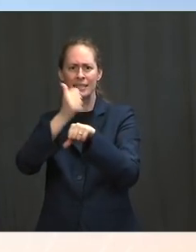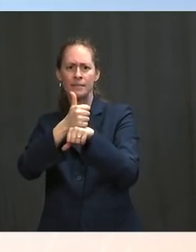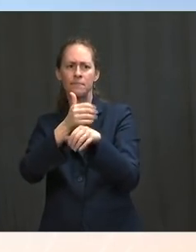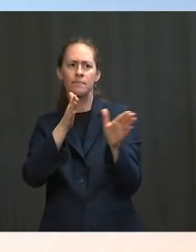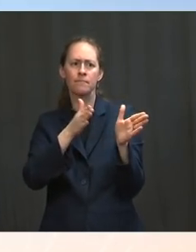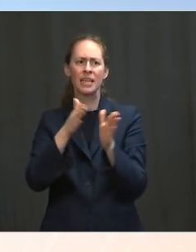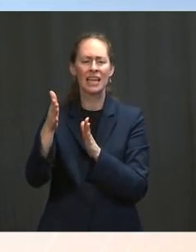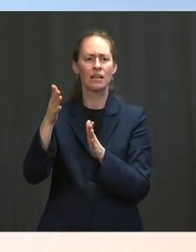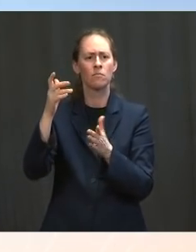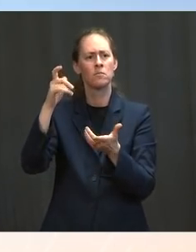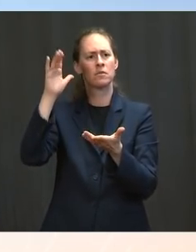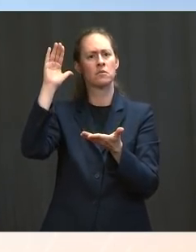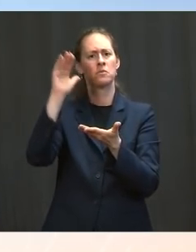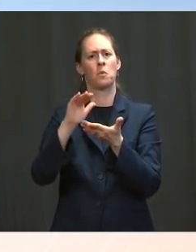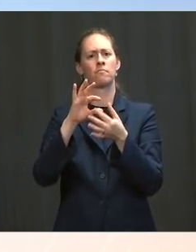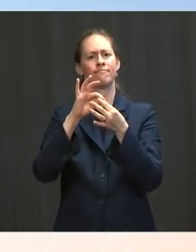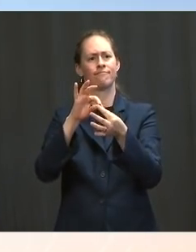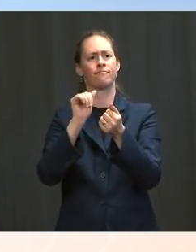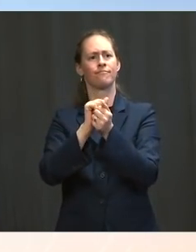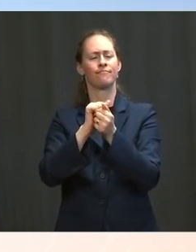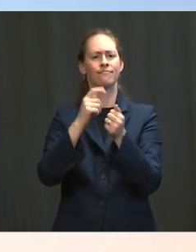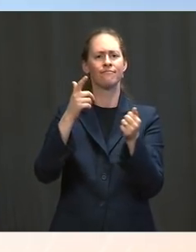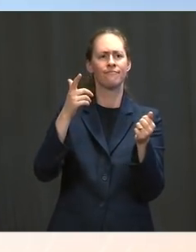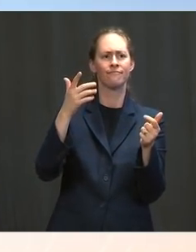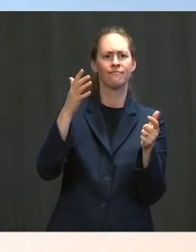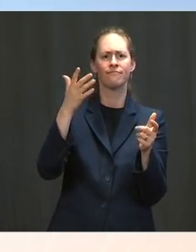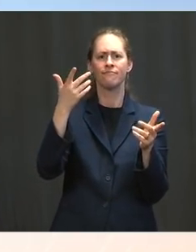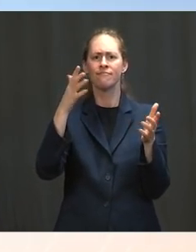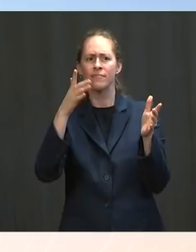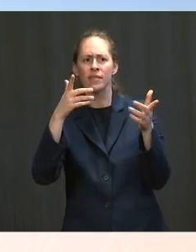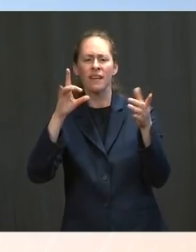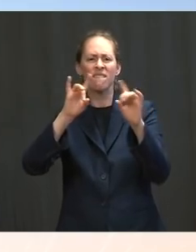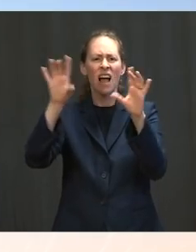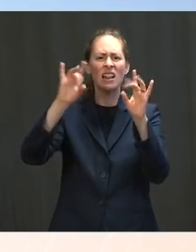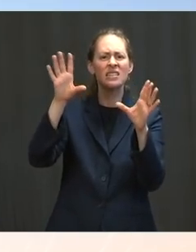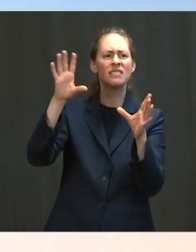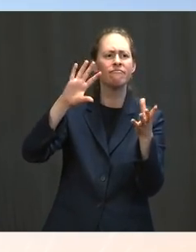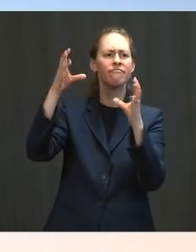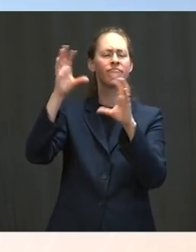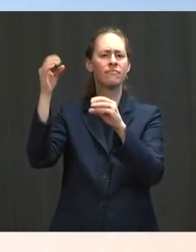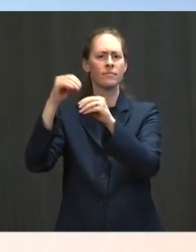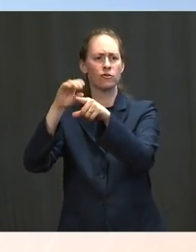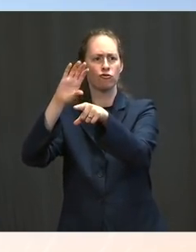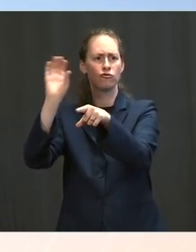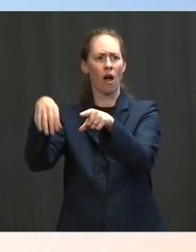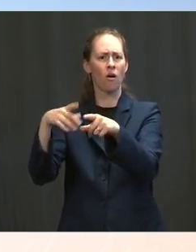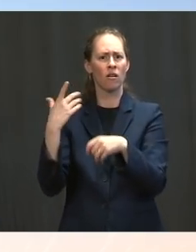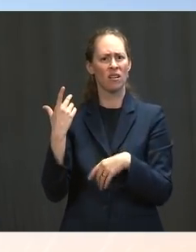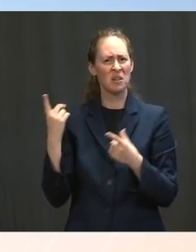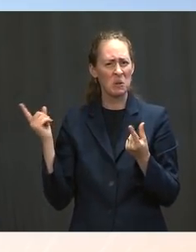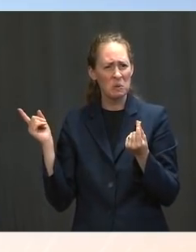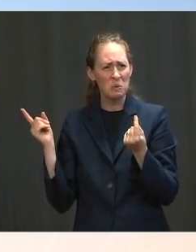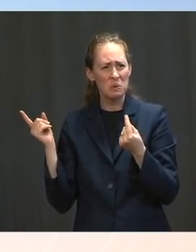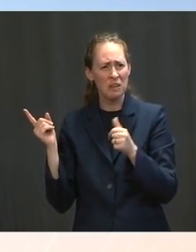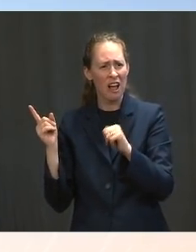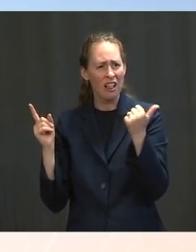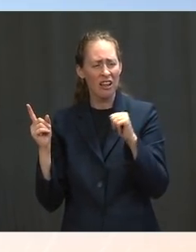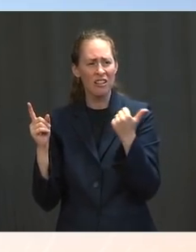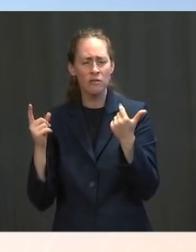But is there something more that perhaps the President may be able to bring or discuss with Mayor Lightfoot when they meet tomorrow?